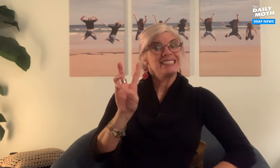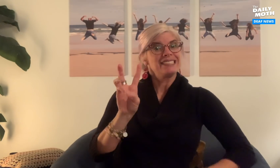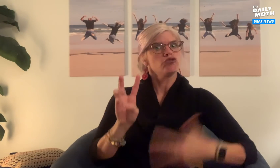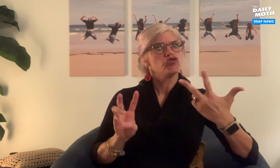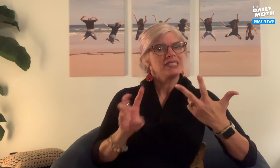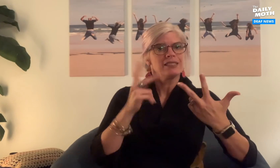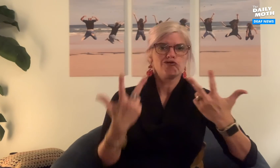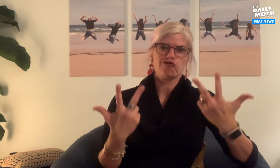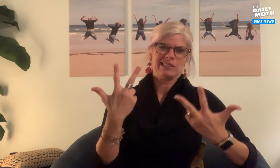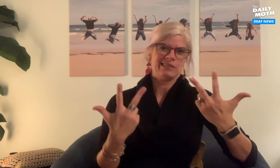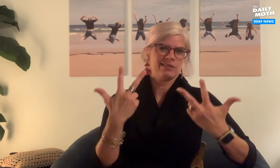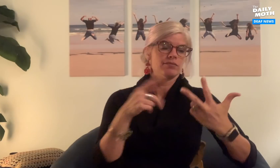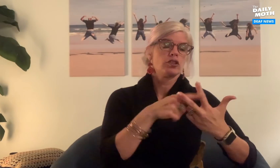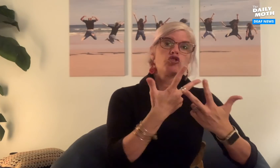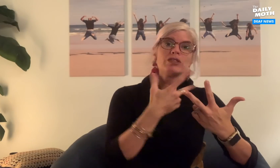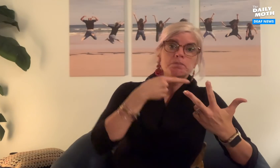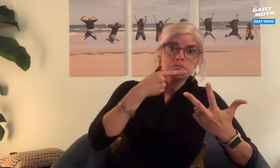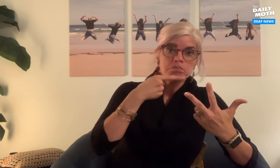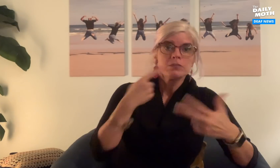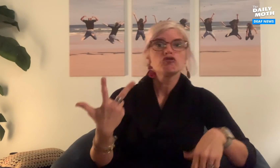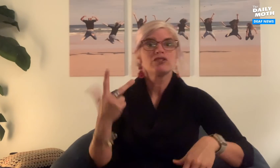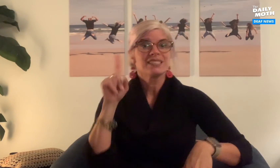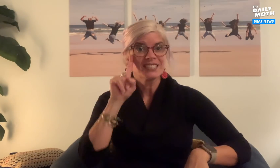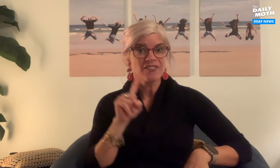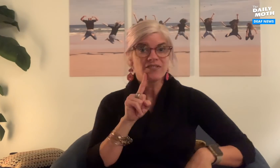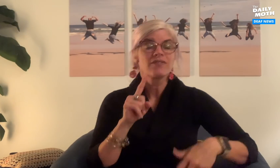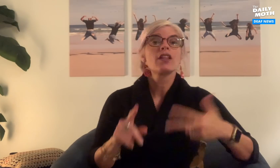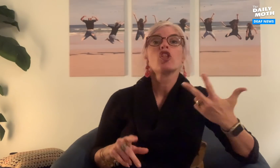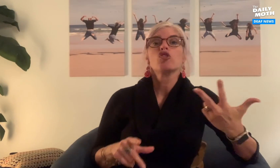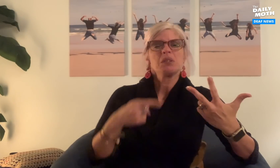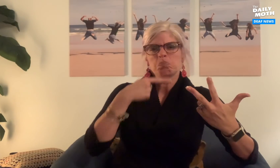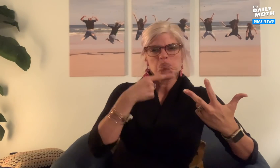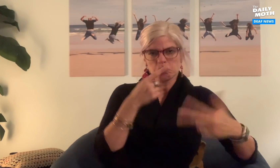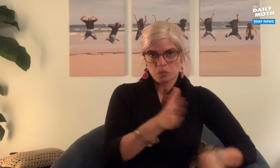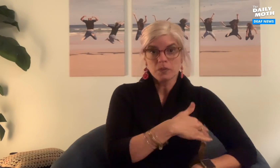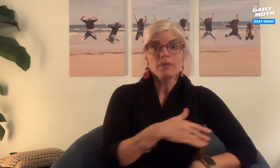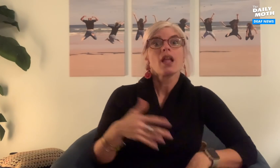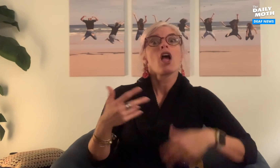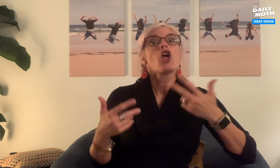Bernie Sanders opened the debate by criticizing